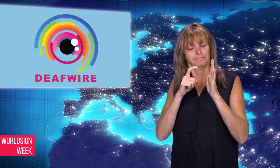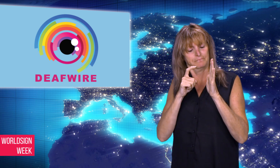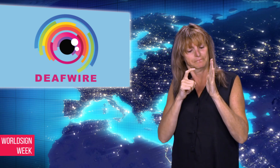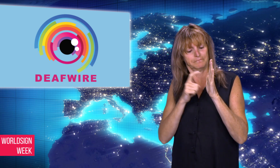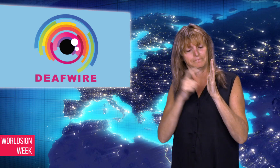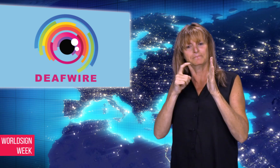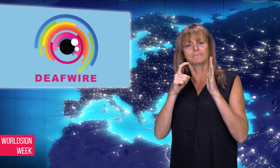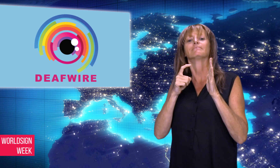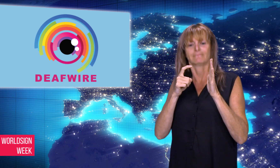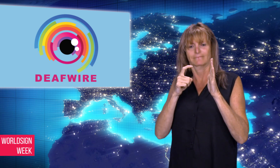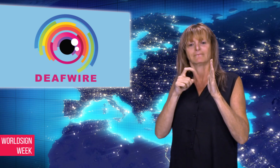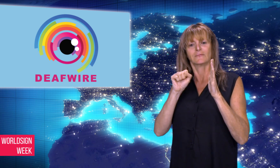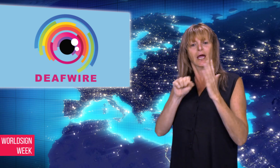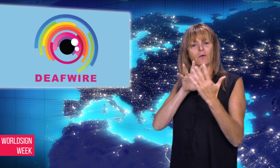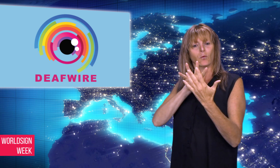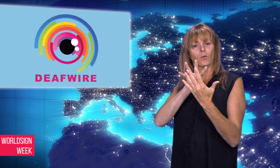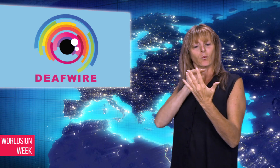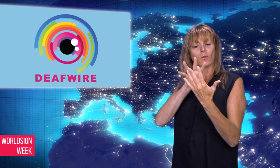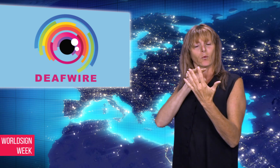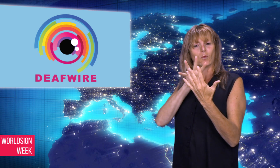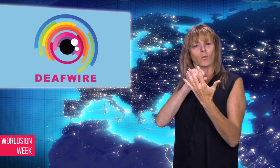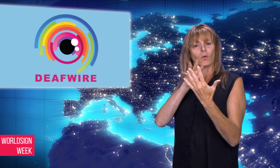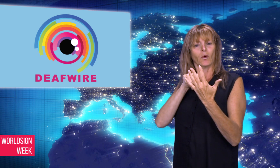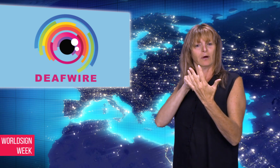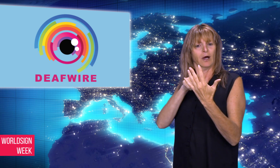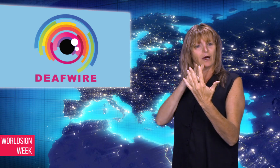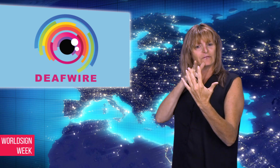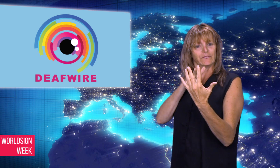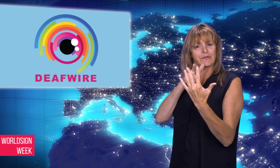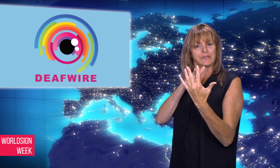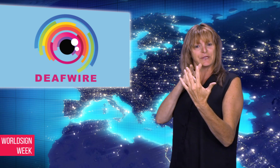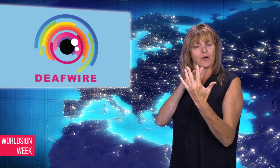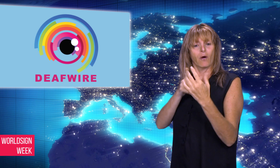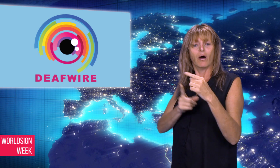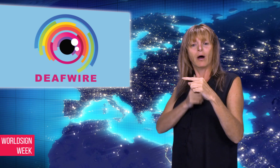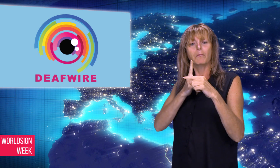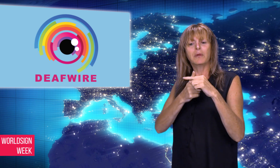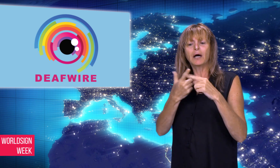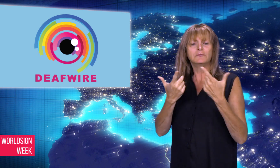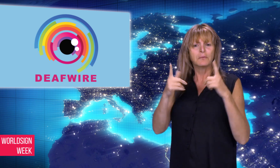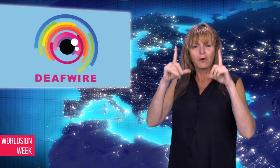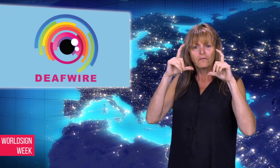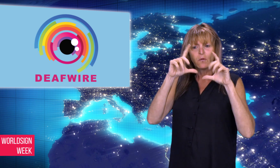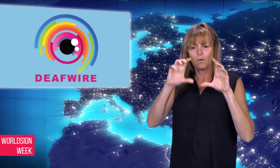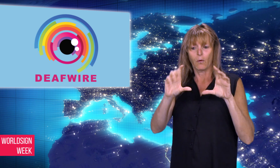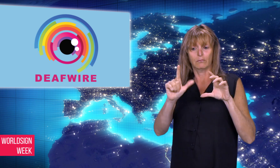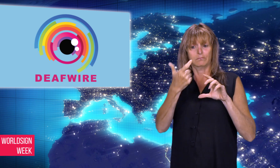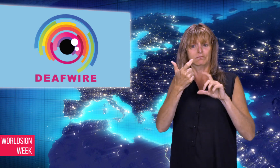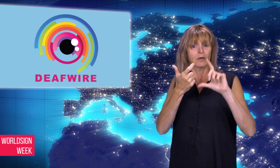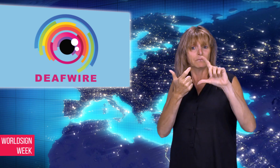records video screens and any images shared during video calls. The Skype